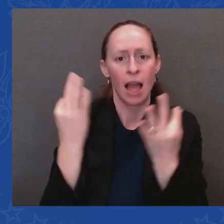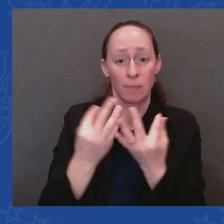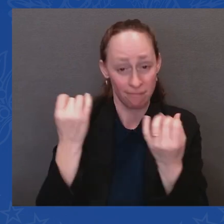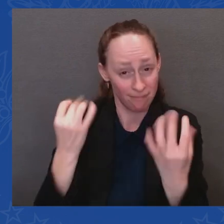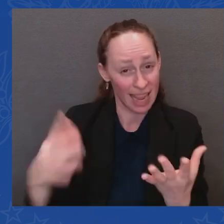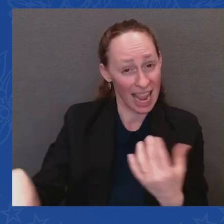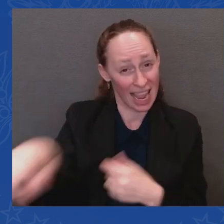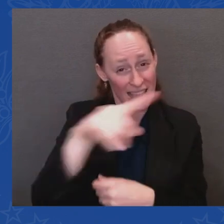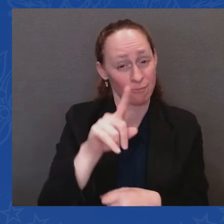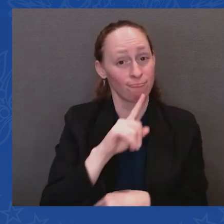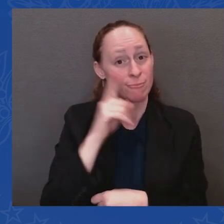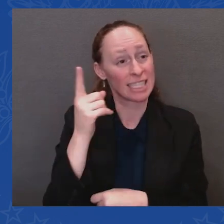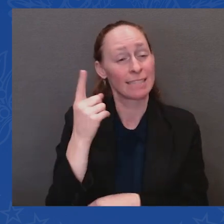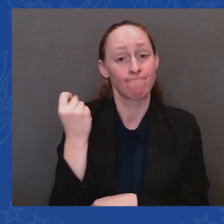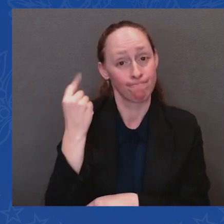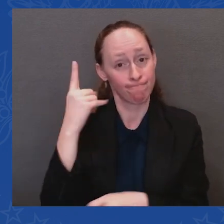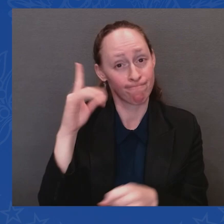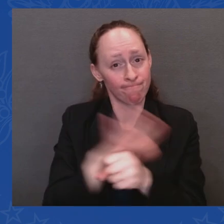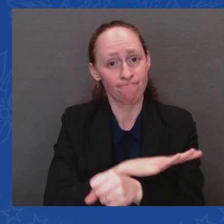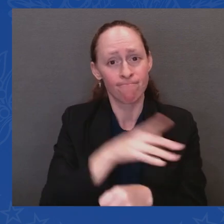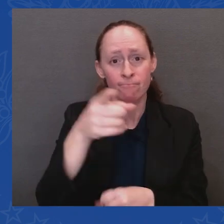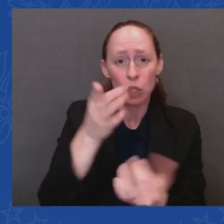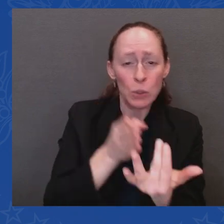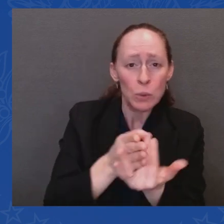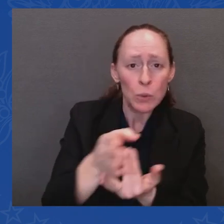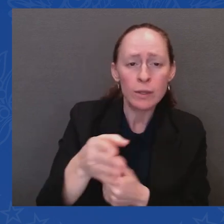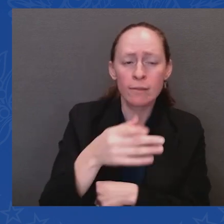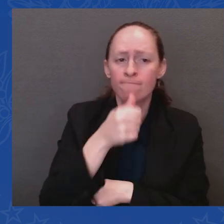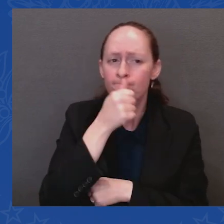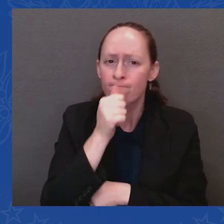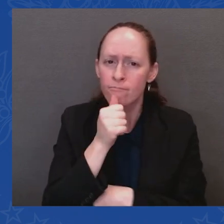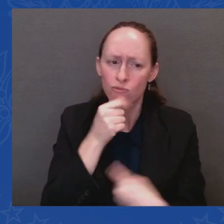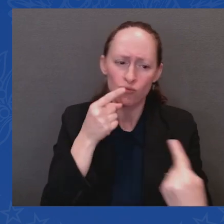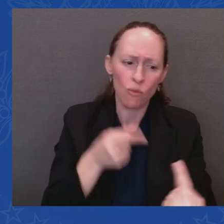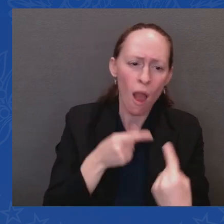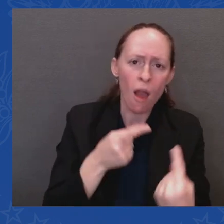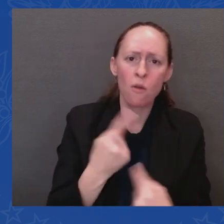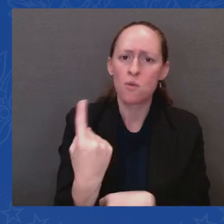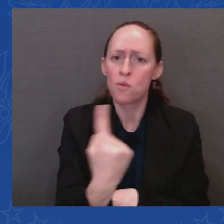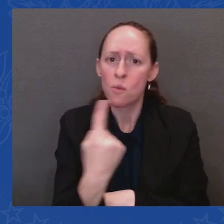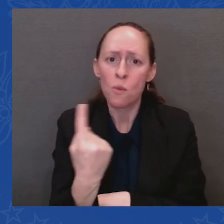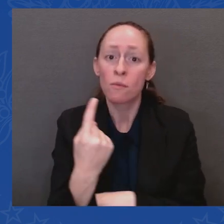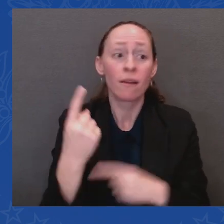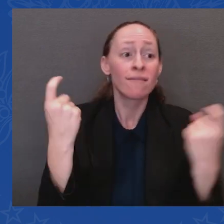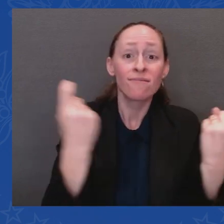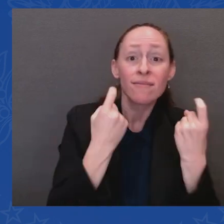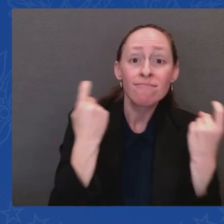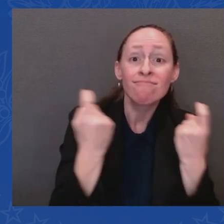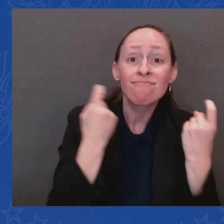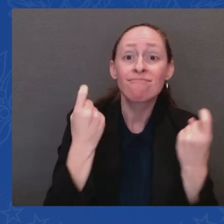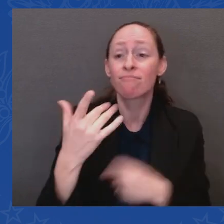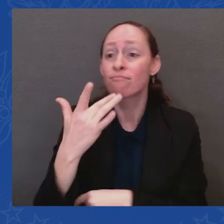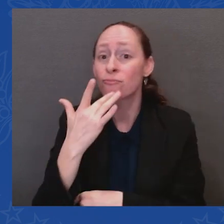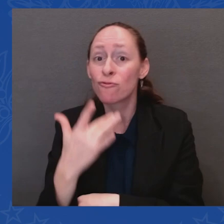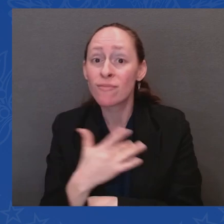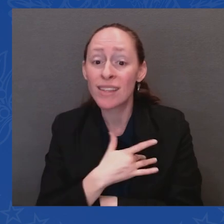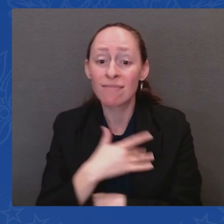They'll never see those holidays, those birthdays made special even with the empty seat at the dinner table.